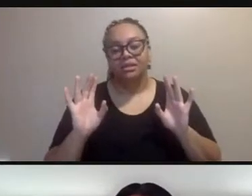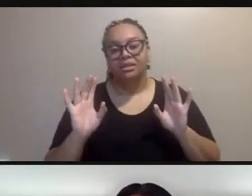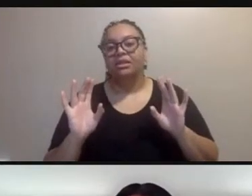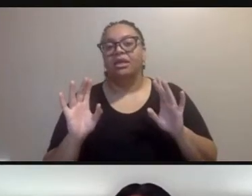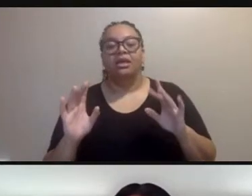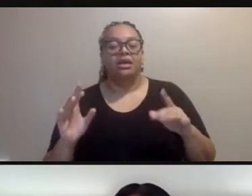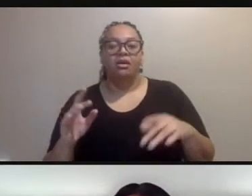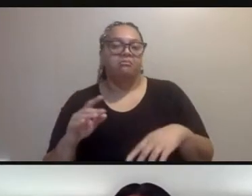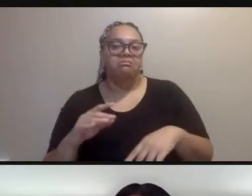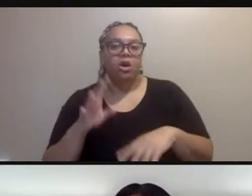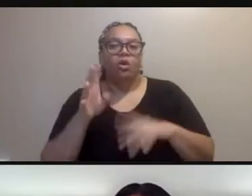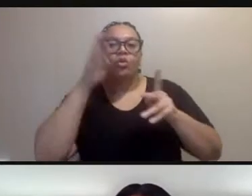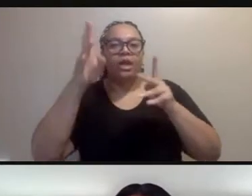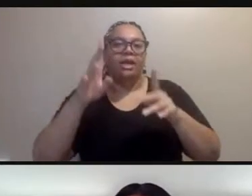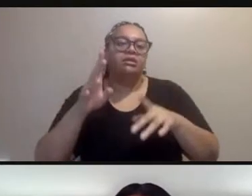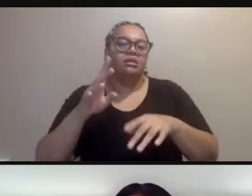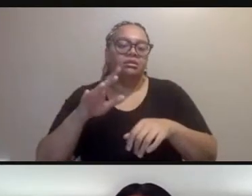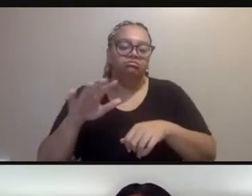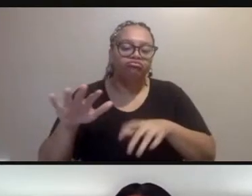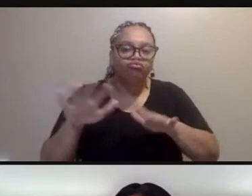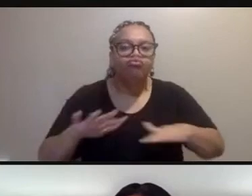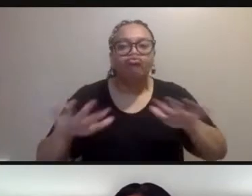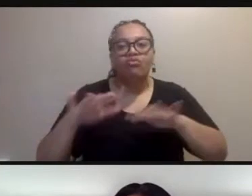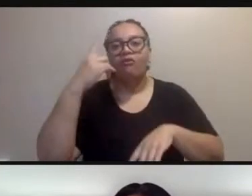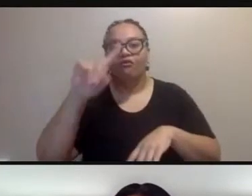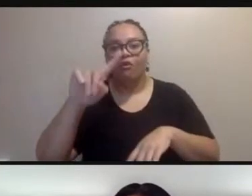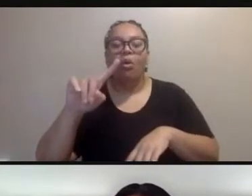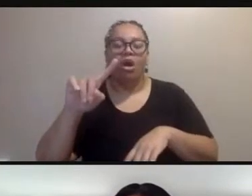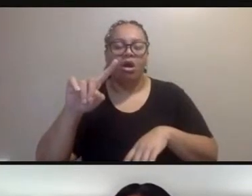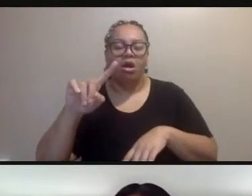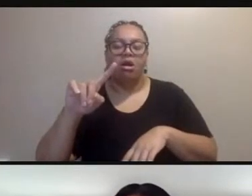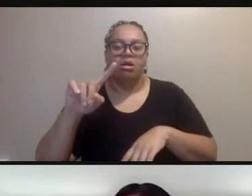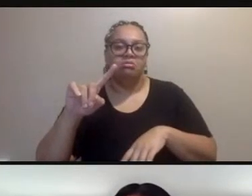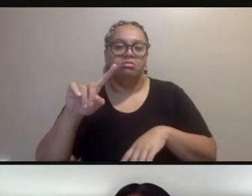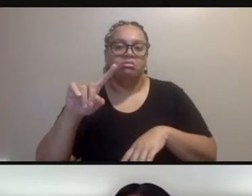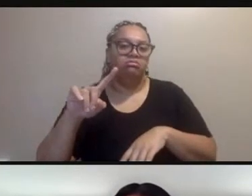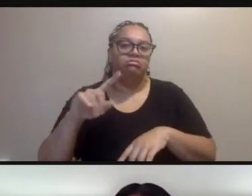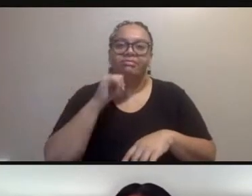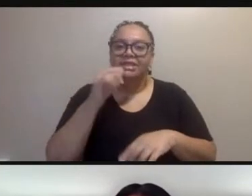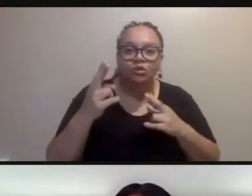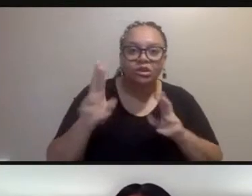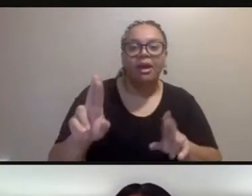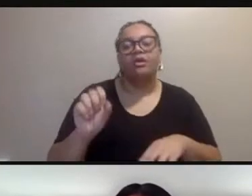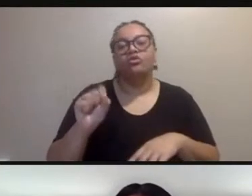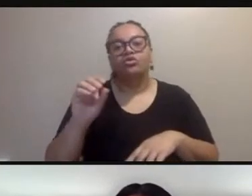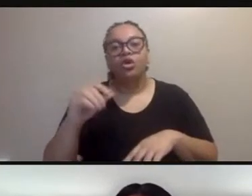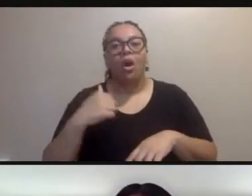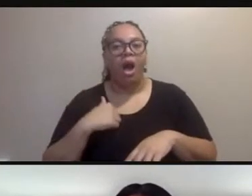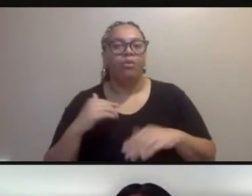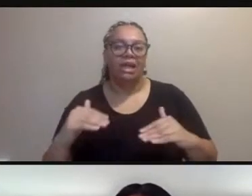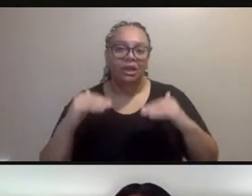ALLWING STUDENTS TO BE VIOLENT CREATING HELPLESSNESS OR FOSTERING A CULTURE OF